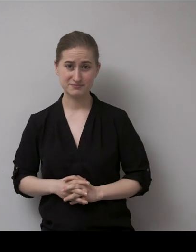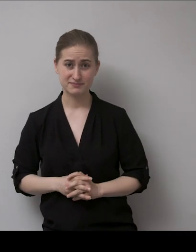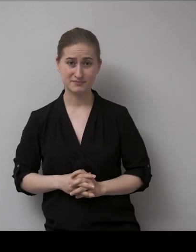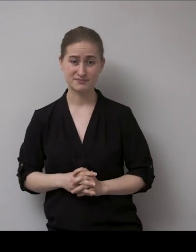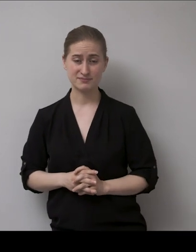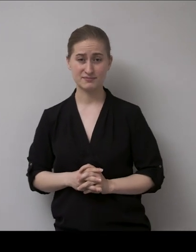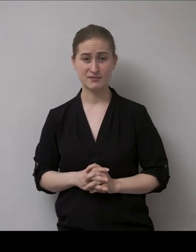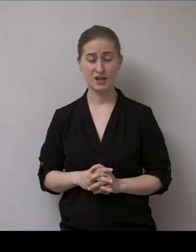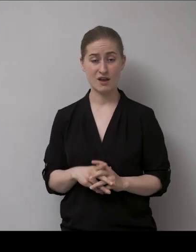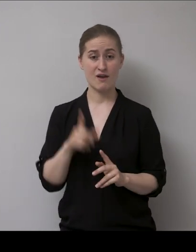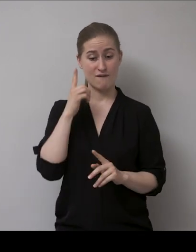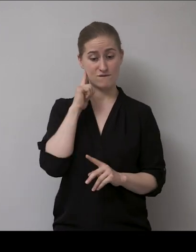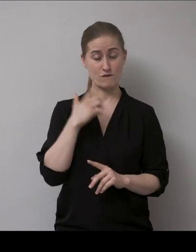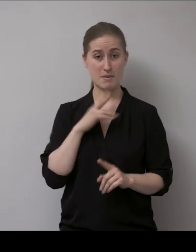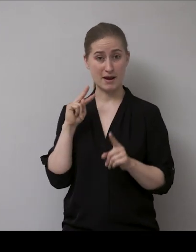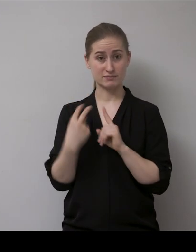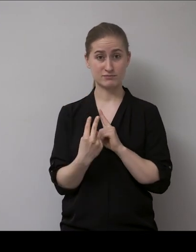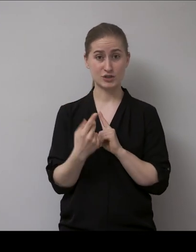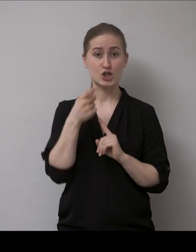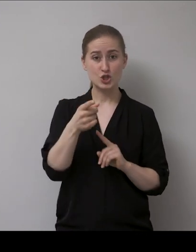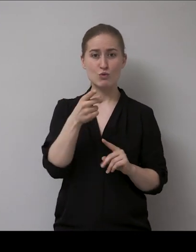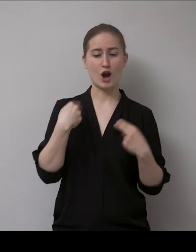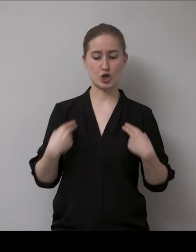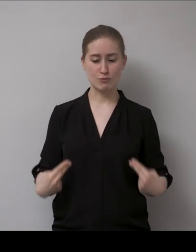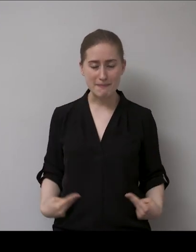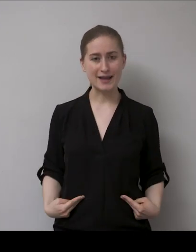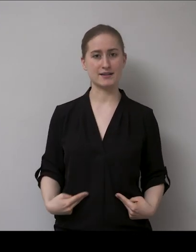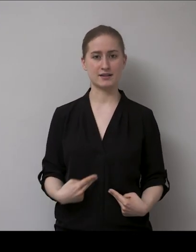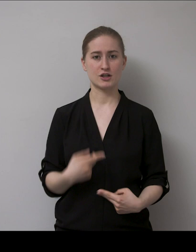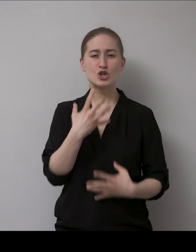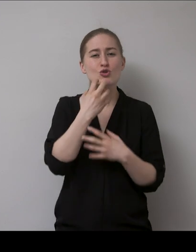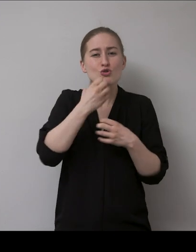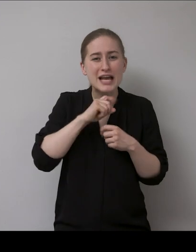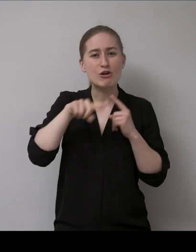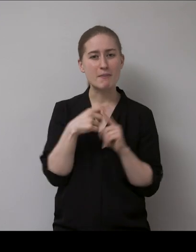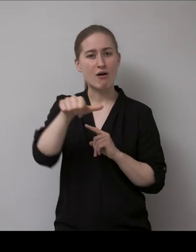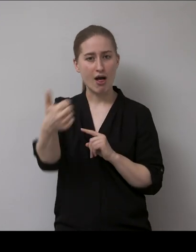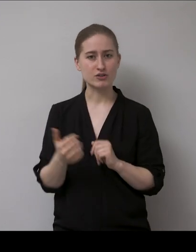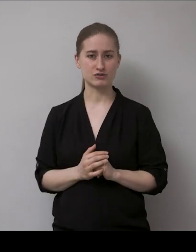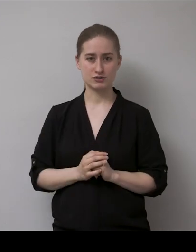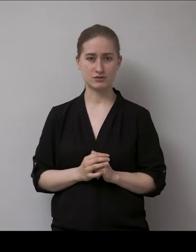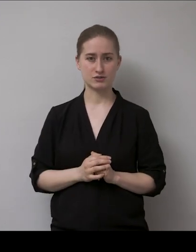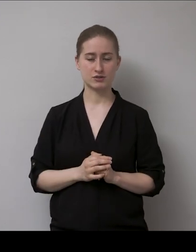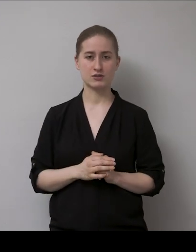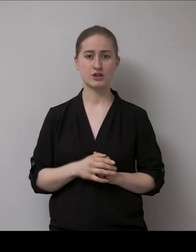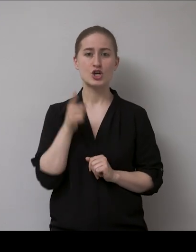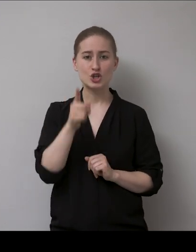To me, you embody humanity. You care about others. You are empathetic.